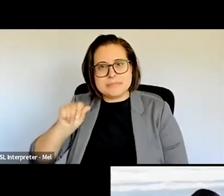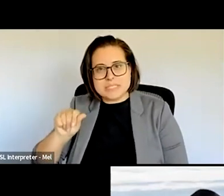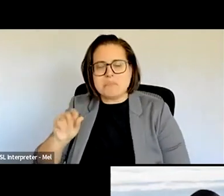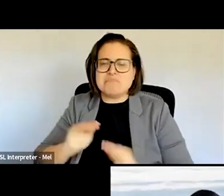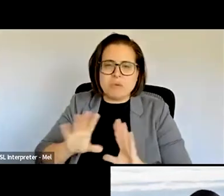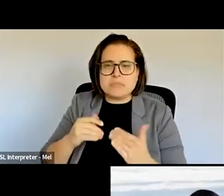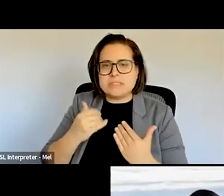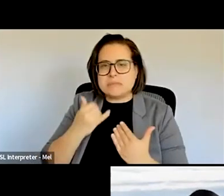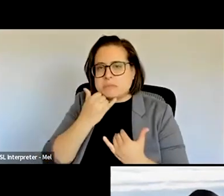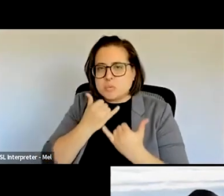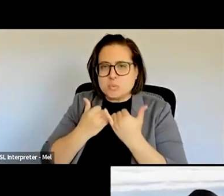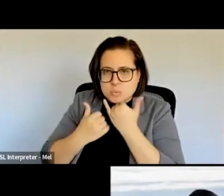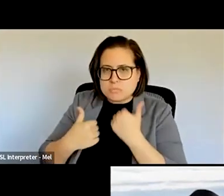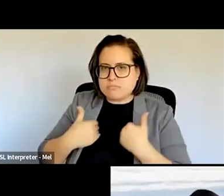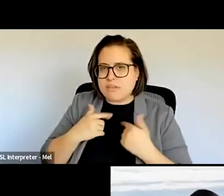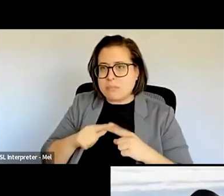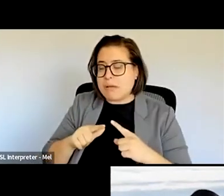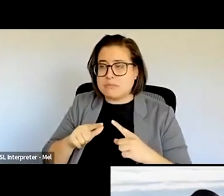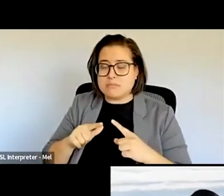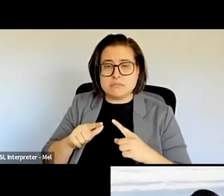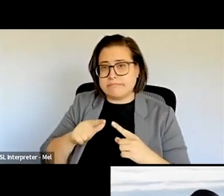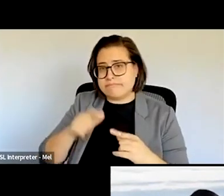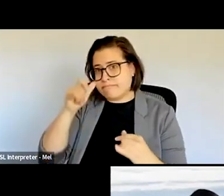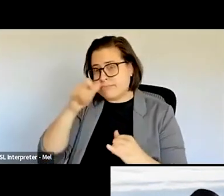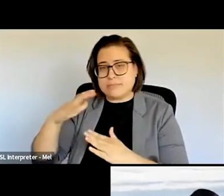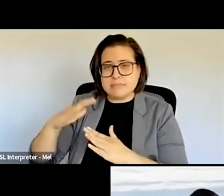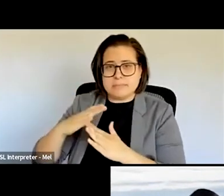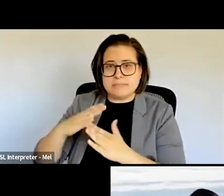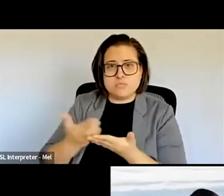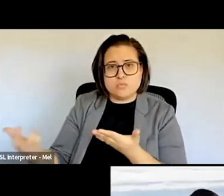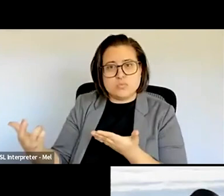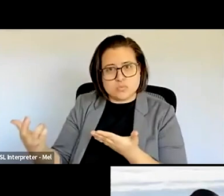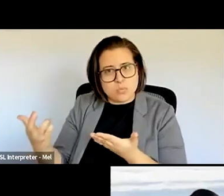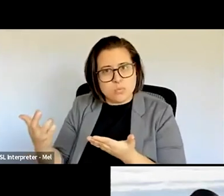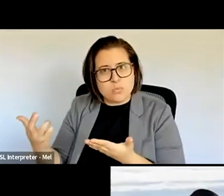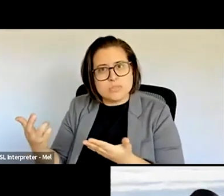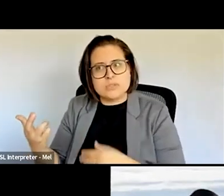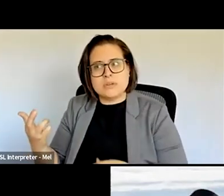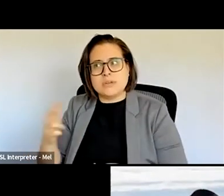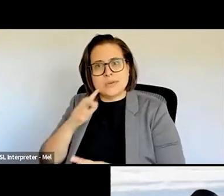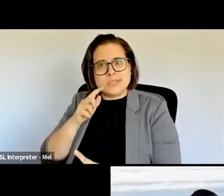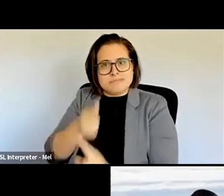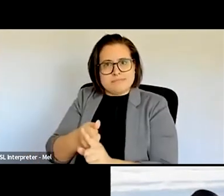is an amazing resource right that has changed the way all of us learn and find information